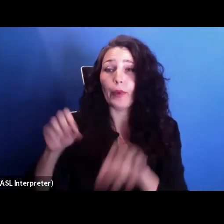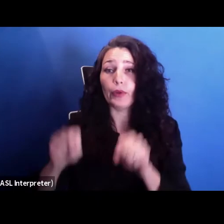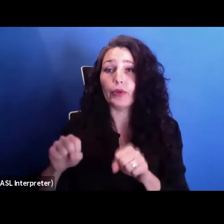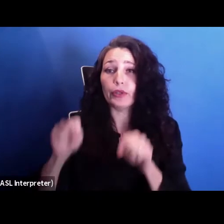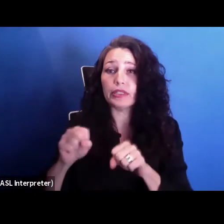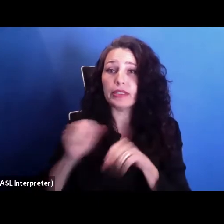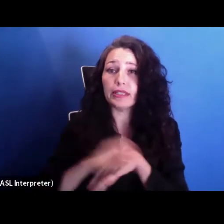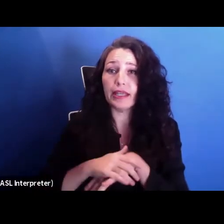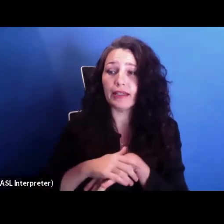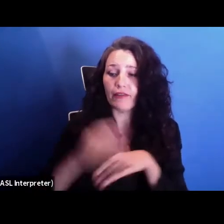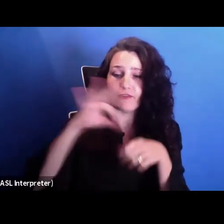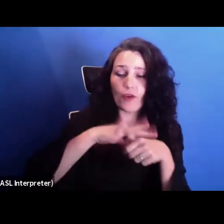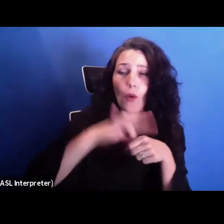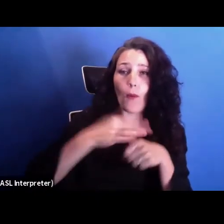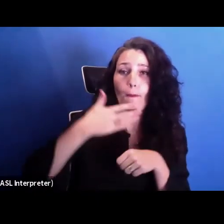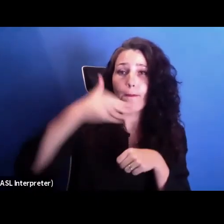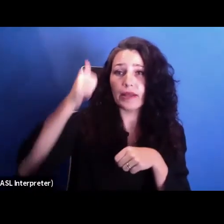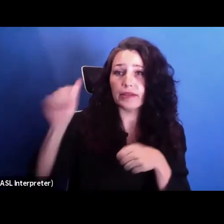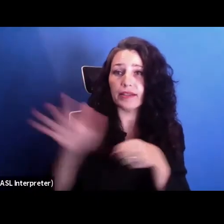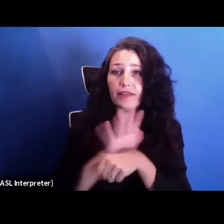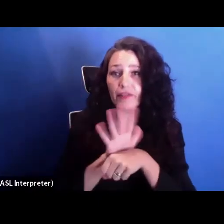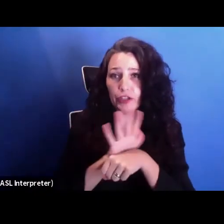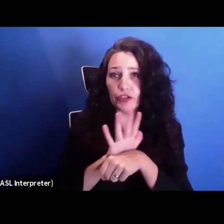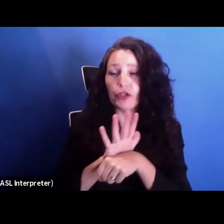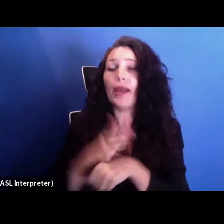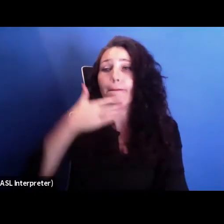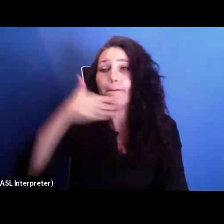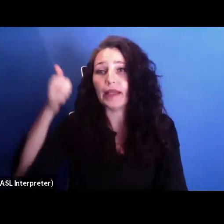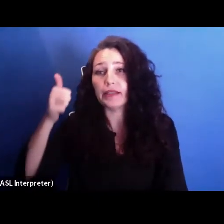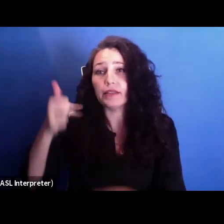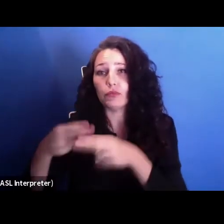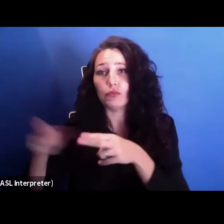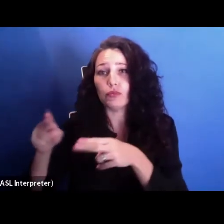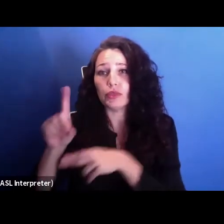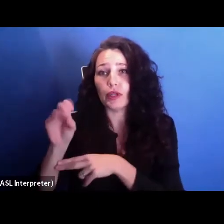and best short documentary film. So please do join us at ida.org.